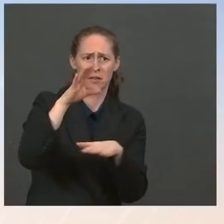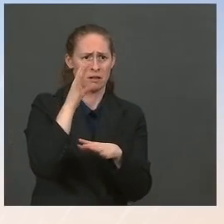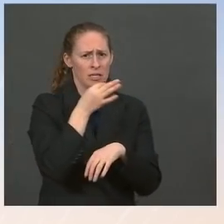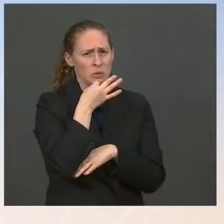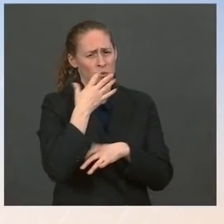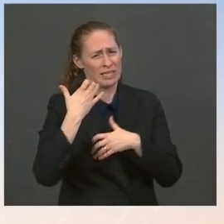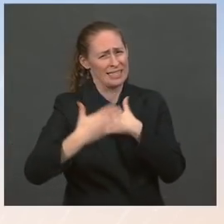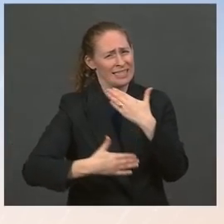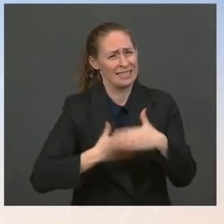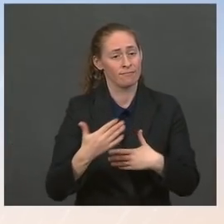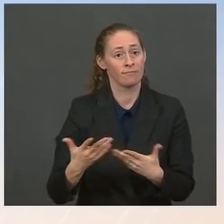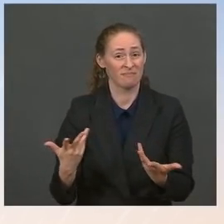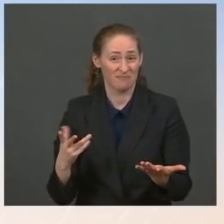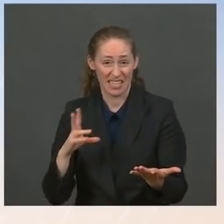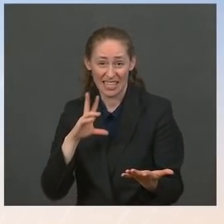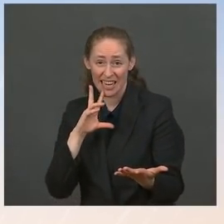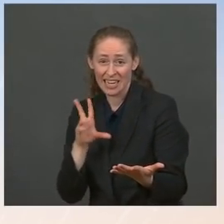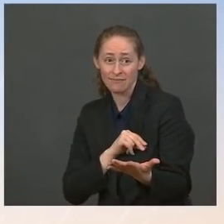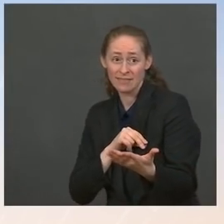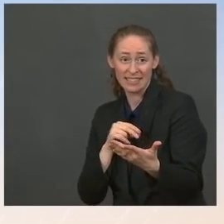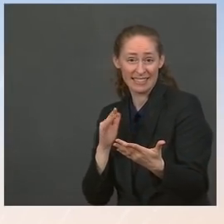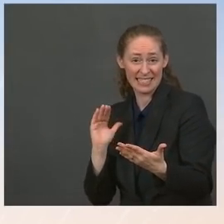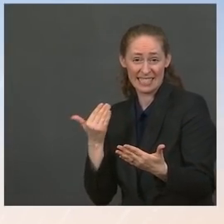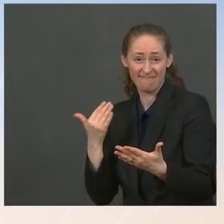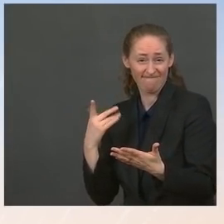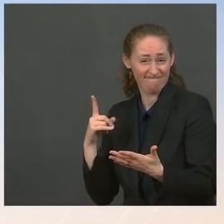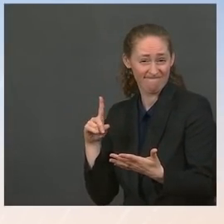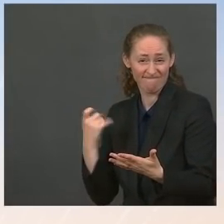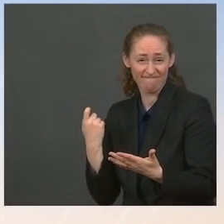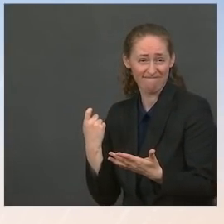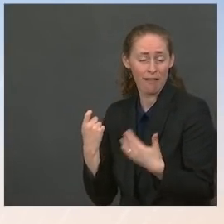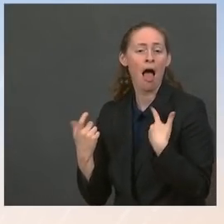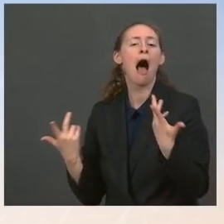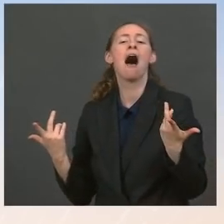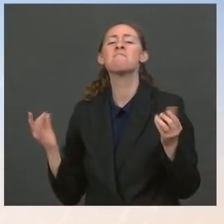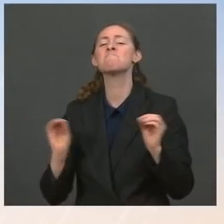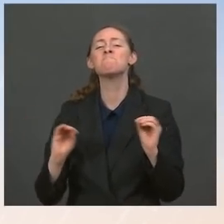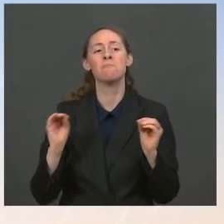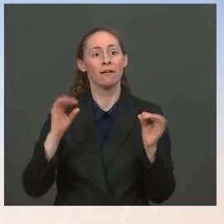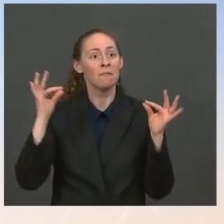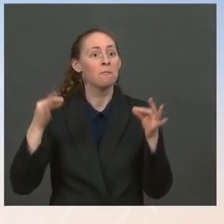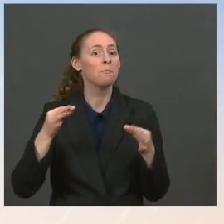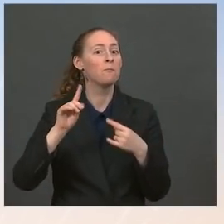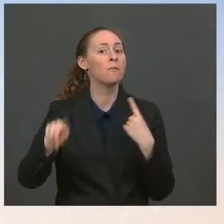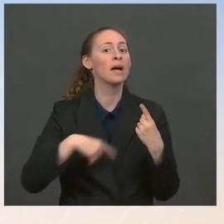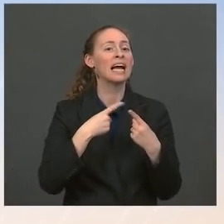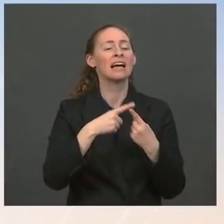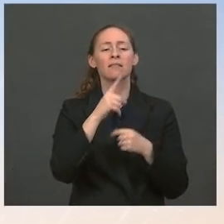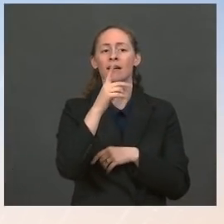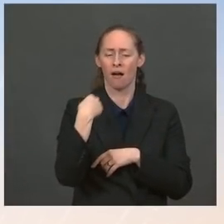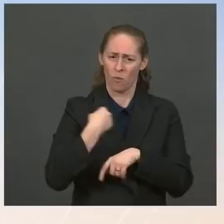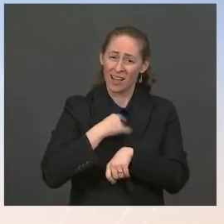generally the timeline when you talk about this? Ms. Jean-Pierre: I don't have a timing for you. I'm just saying that we're going to work really hard to get it done. It's --